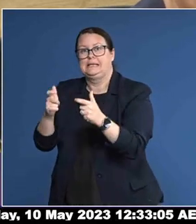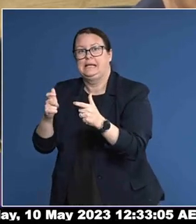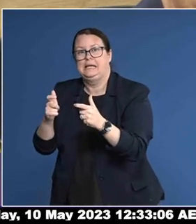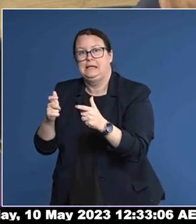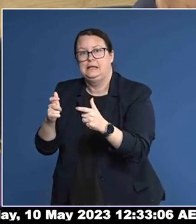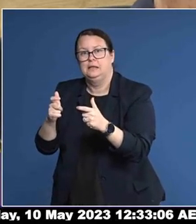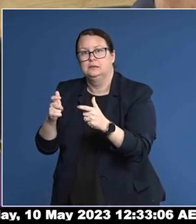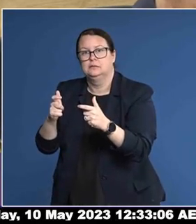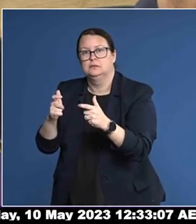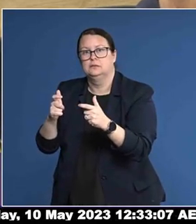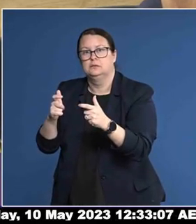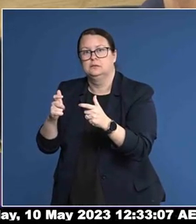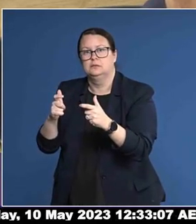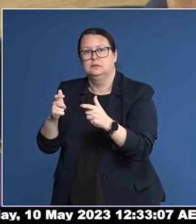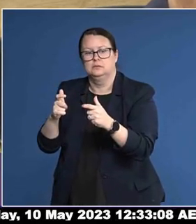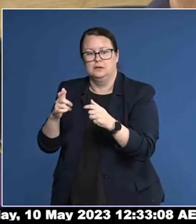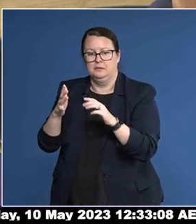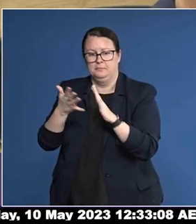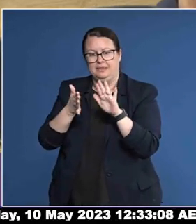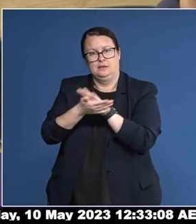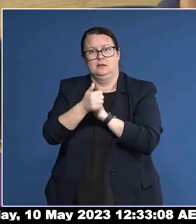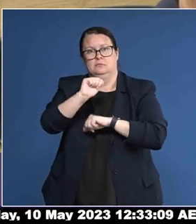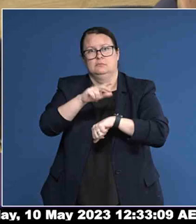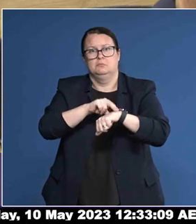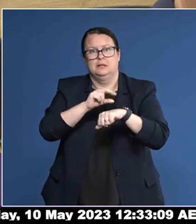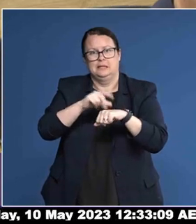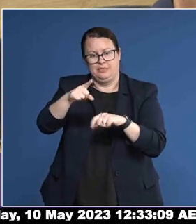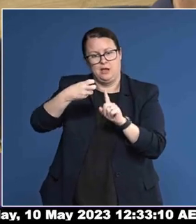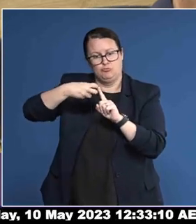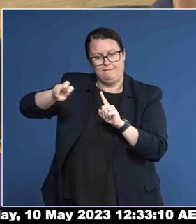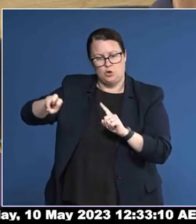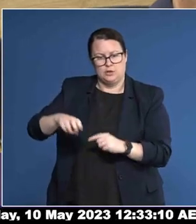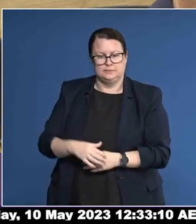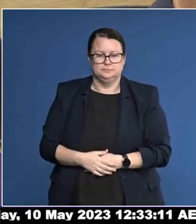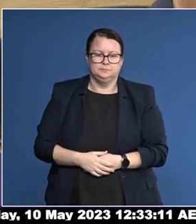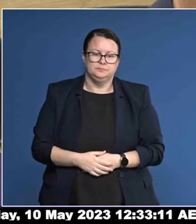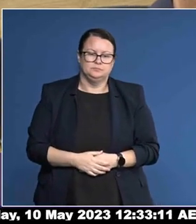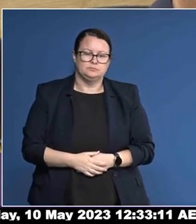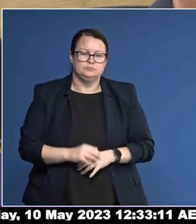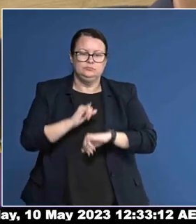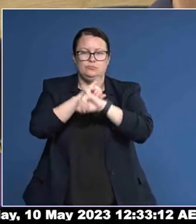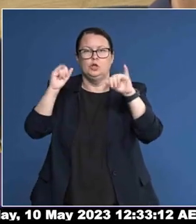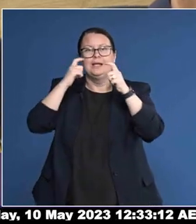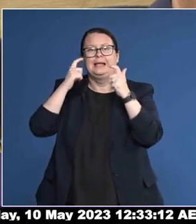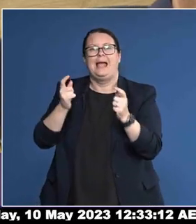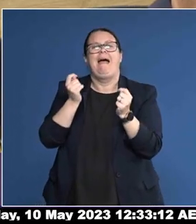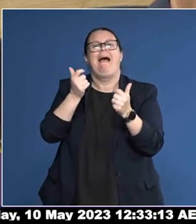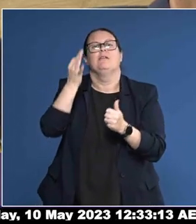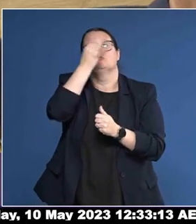So, that's the police acting and that's part of a referral, is it? Crisis Care is the after-hours Child Safety service. And: